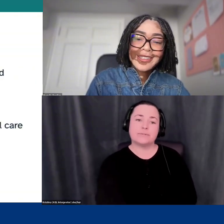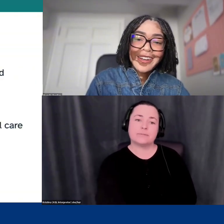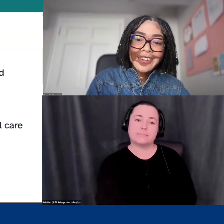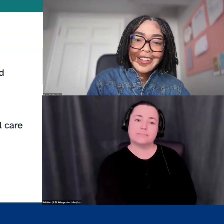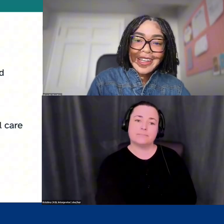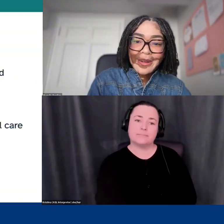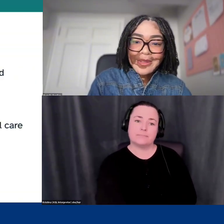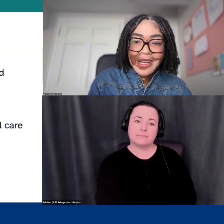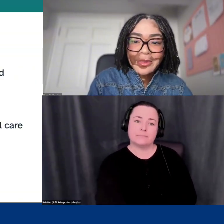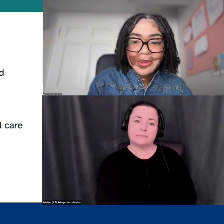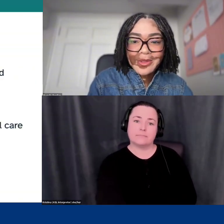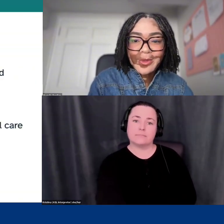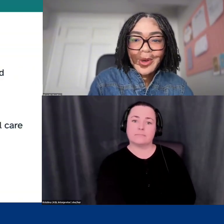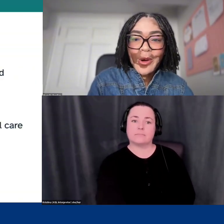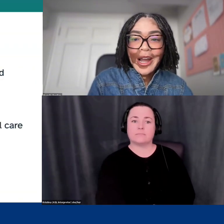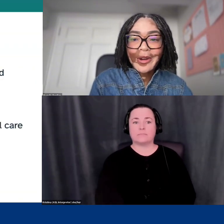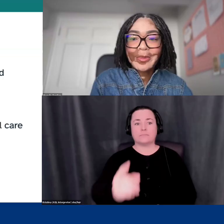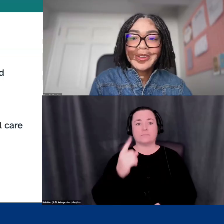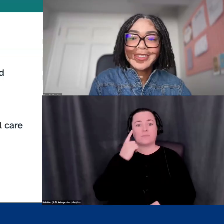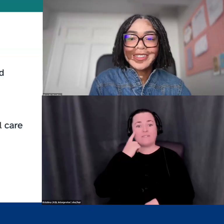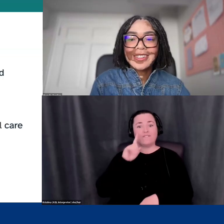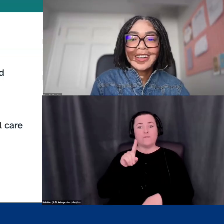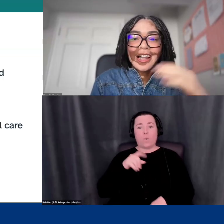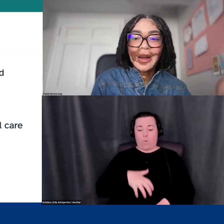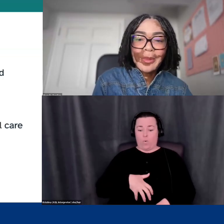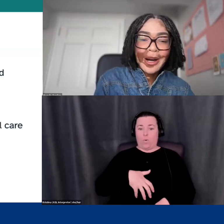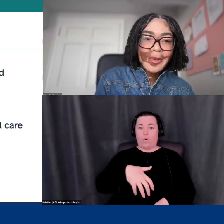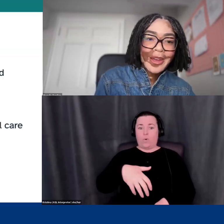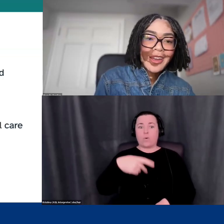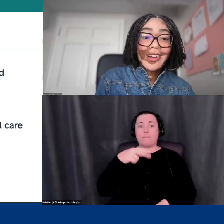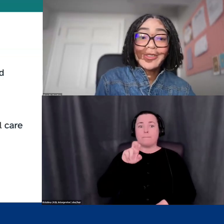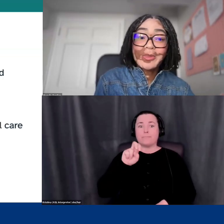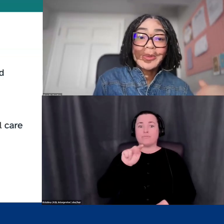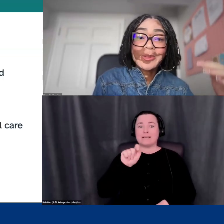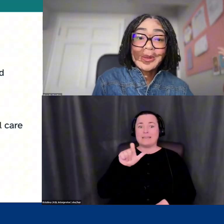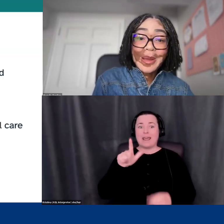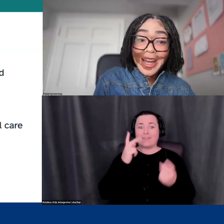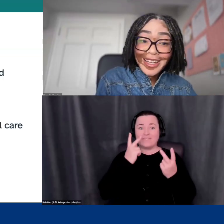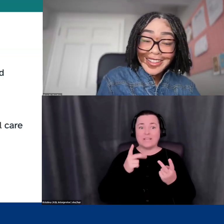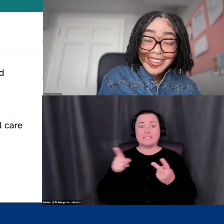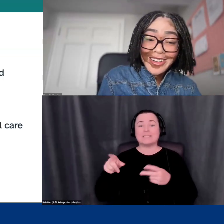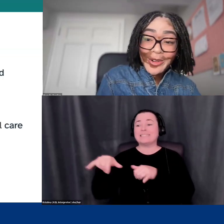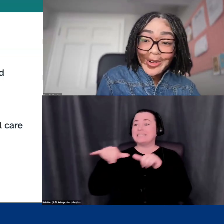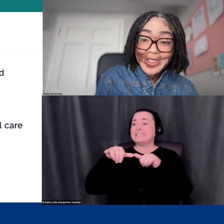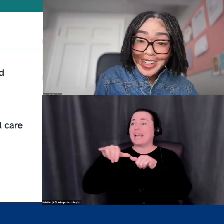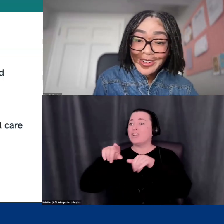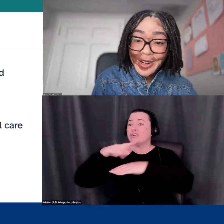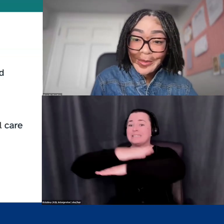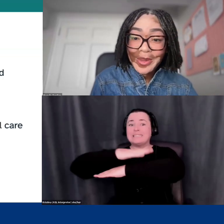standard exam tables require a person to climb up. You have to be able to balance and hold yourself up